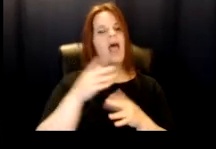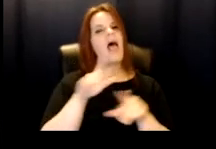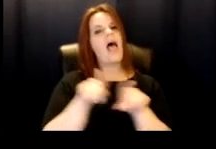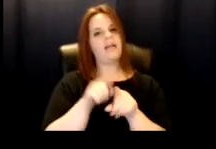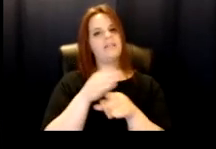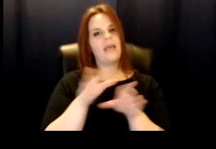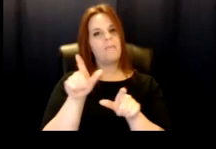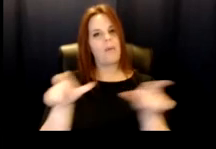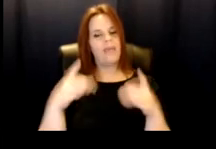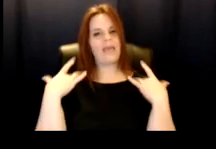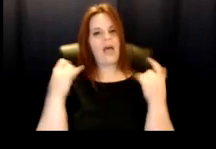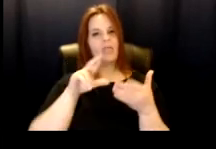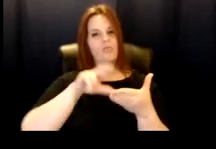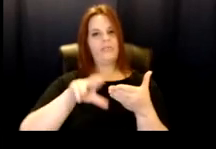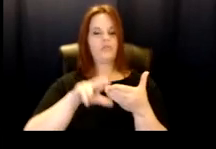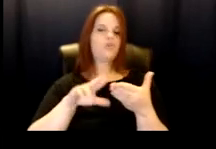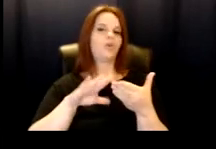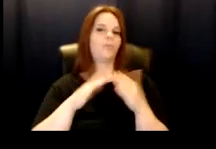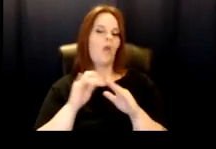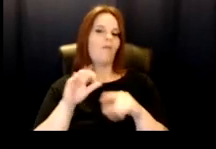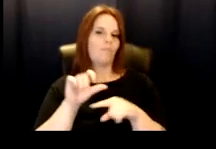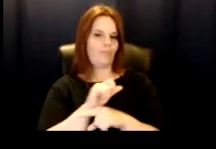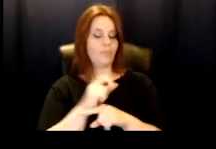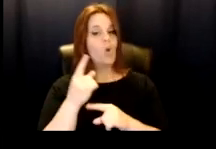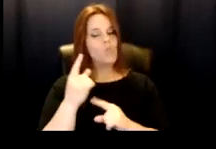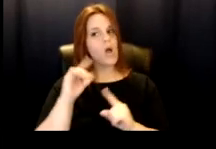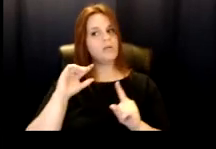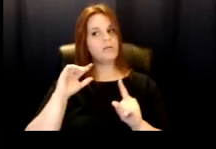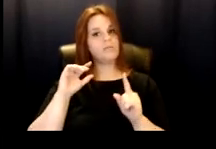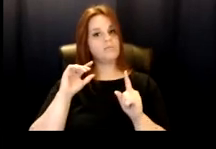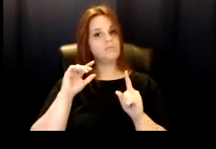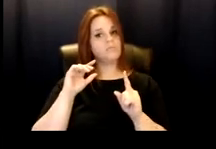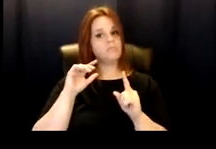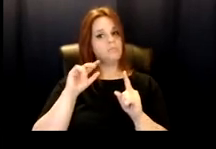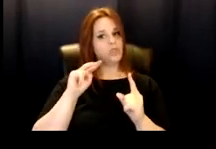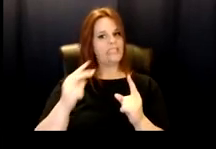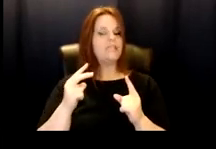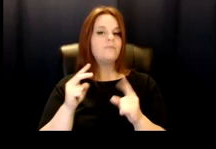of practice. One that perceived and continues to perceive workplace discrimination against